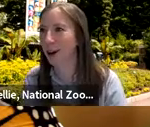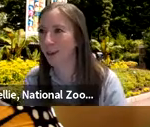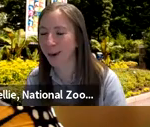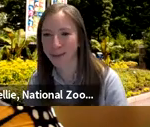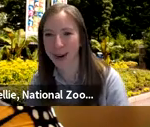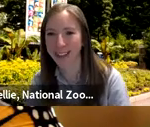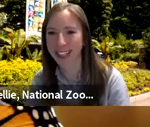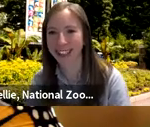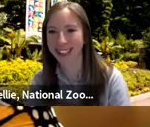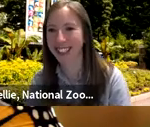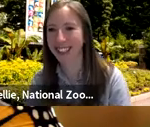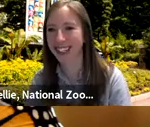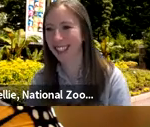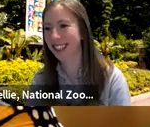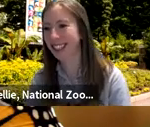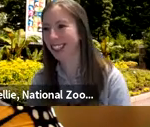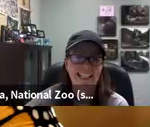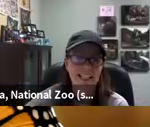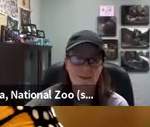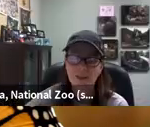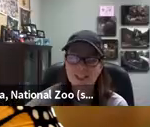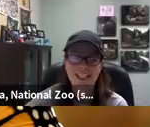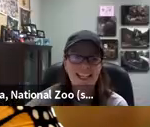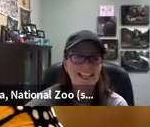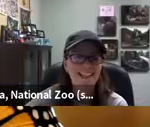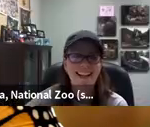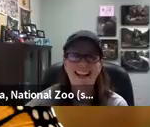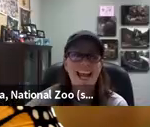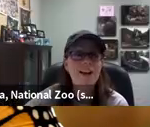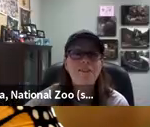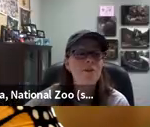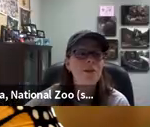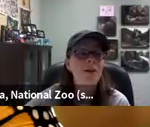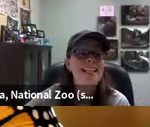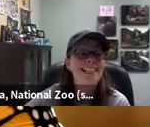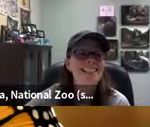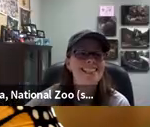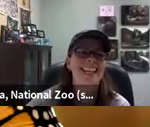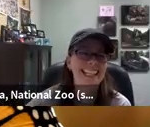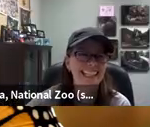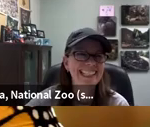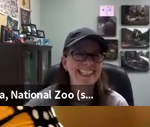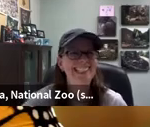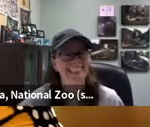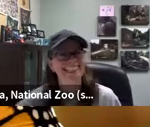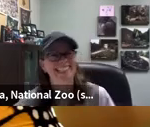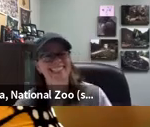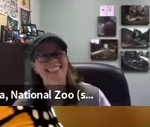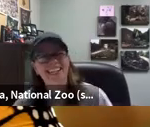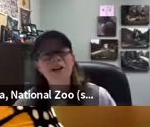important pollinators, Tina?